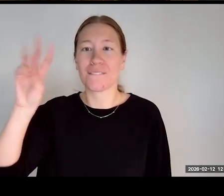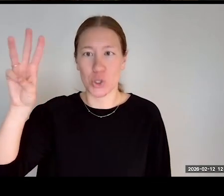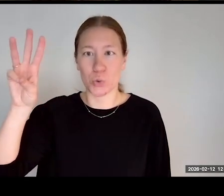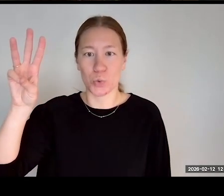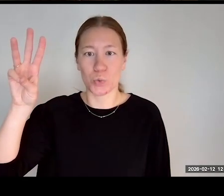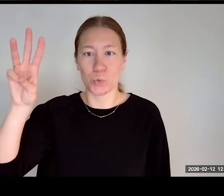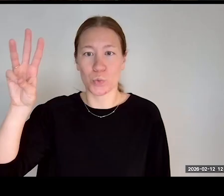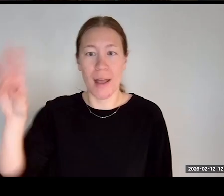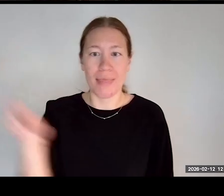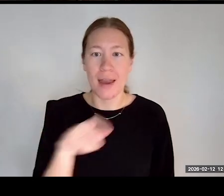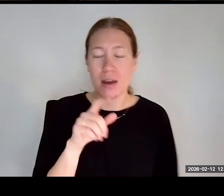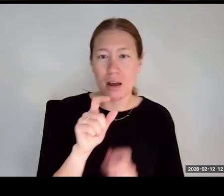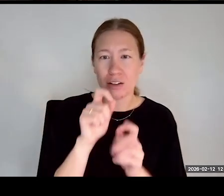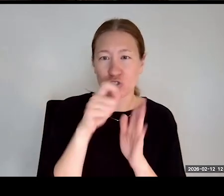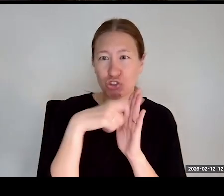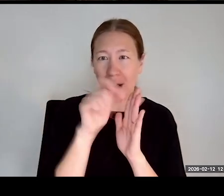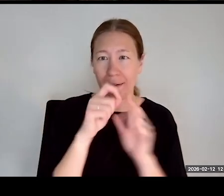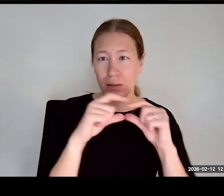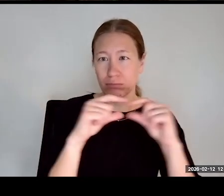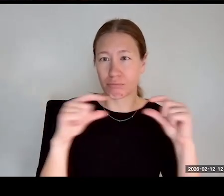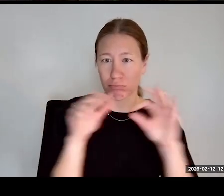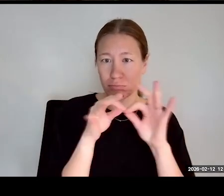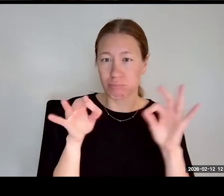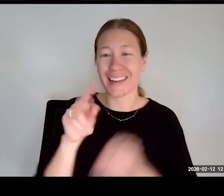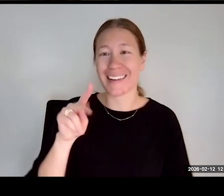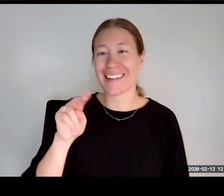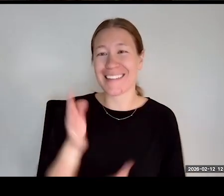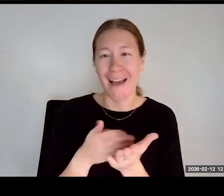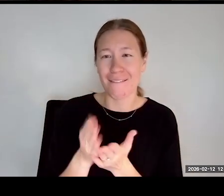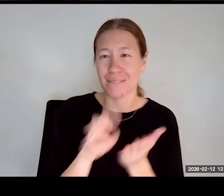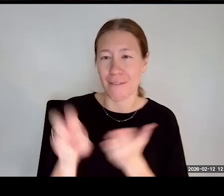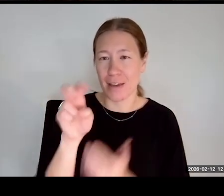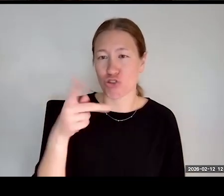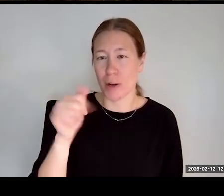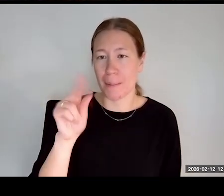which will appear on the left hand side of your window. In the navigation pane,